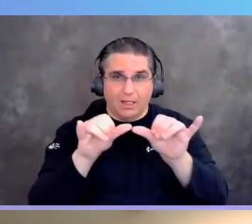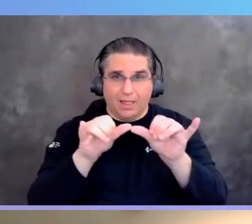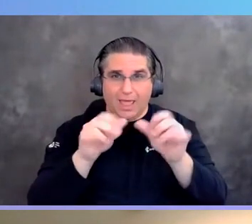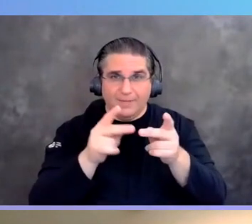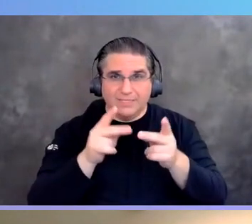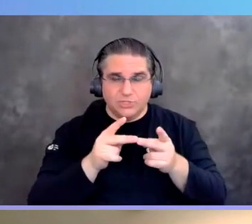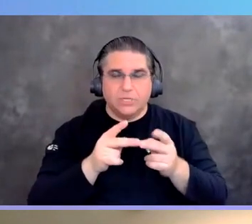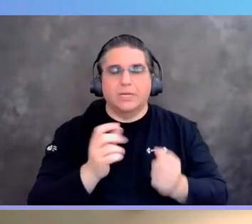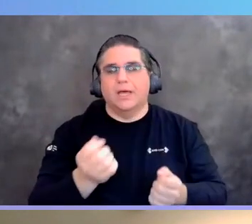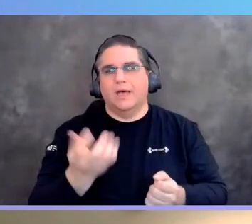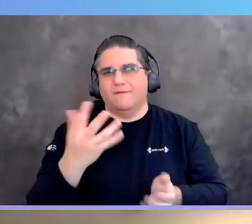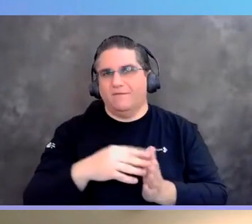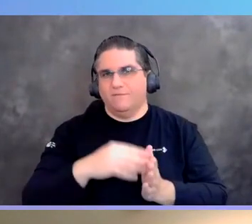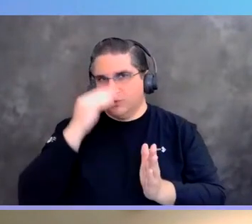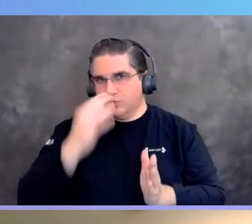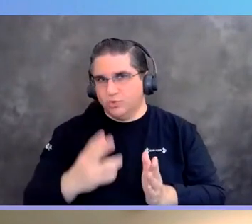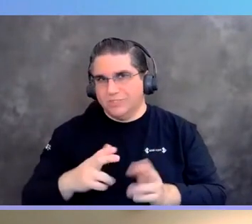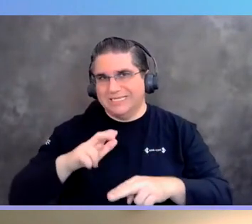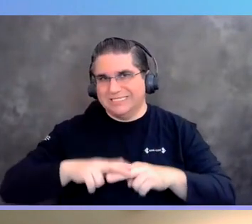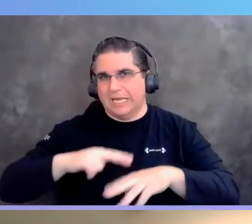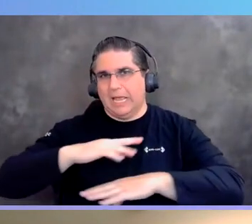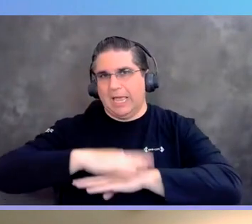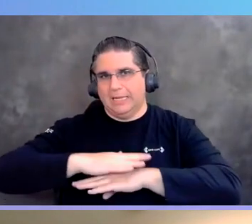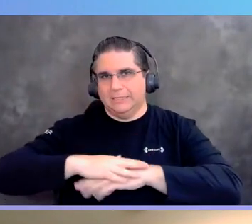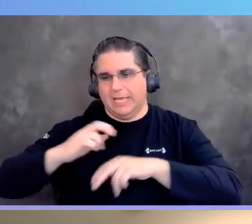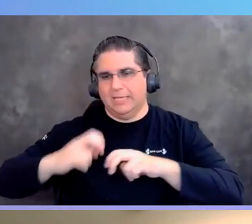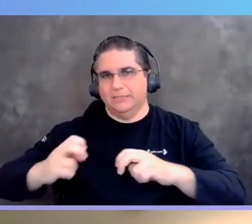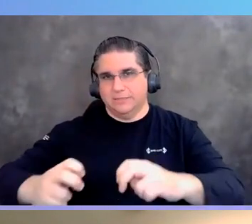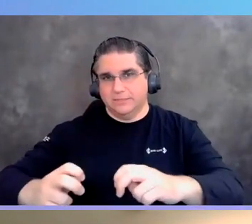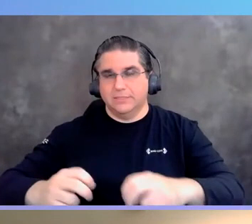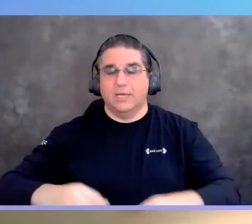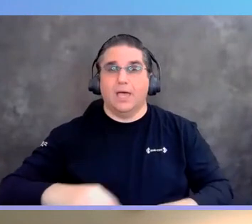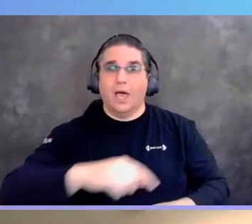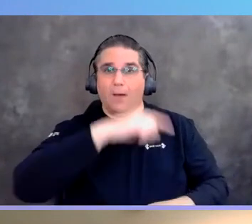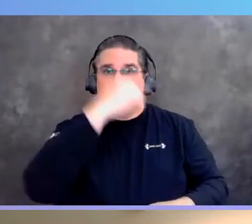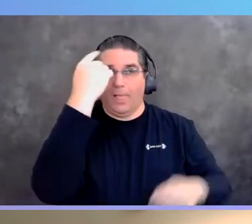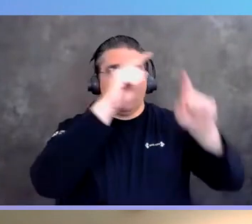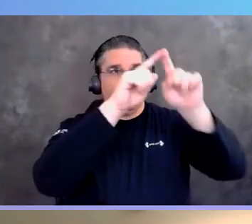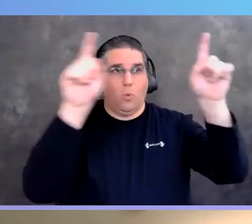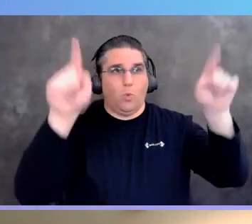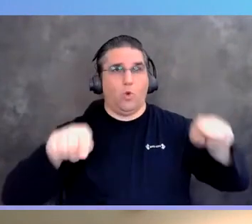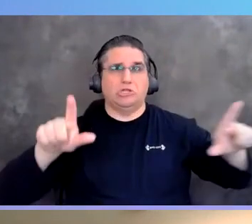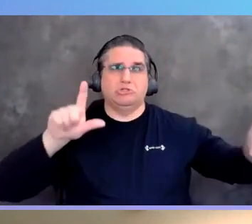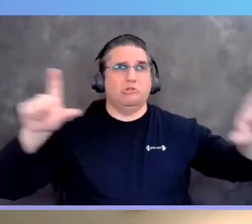black. The blackboard is large and covers most of the wall. Uh